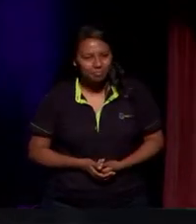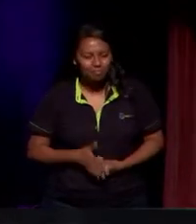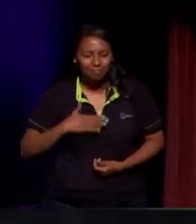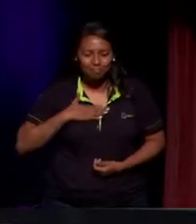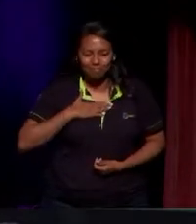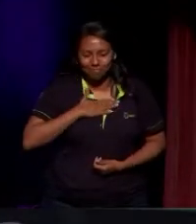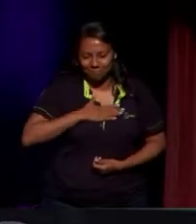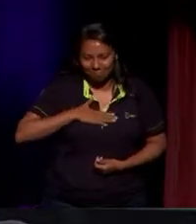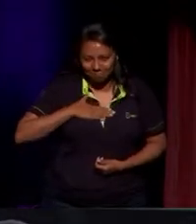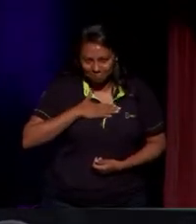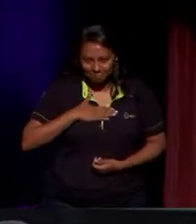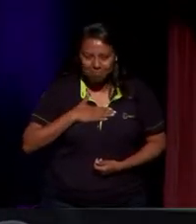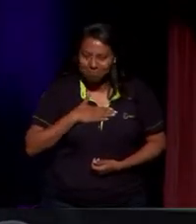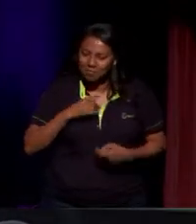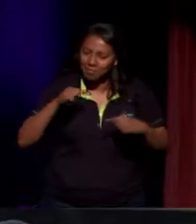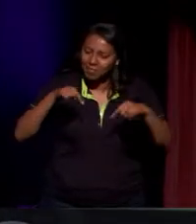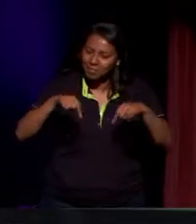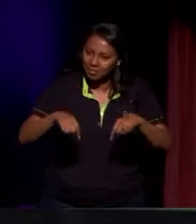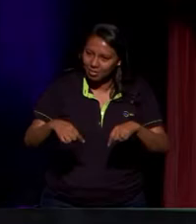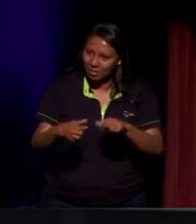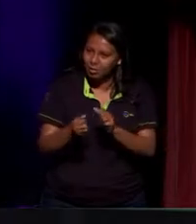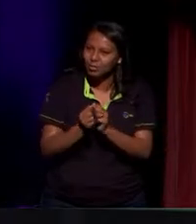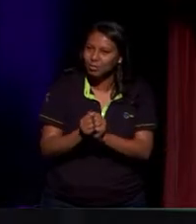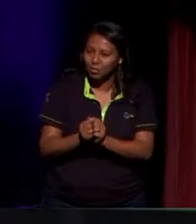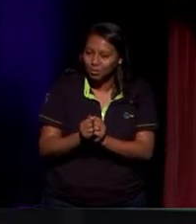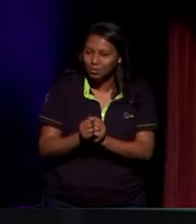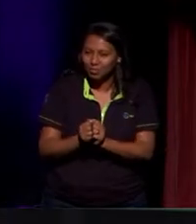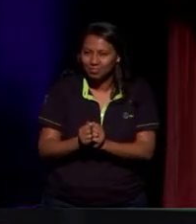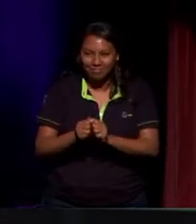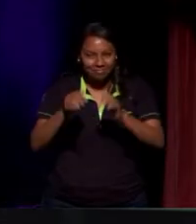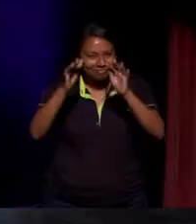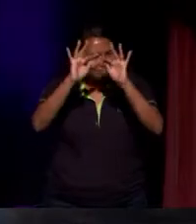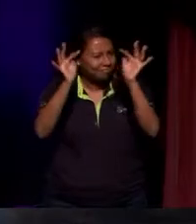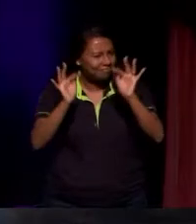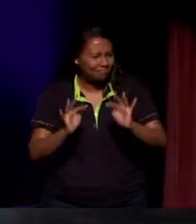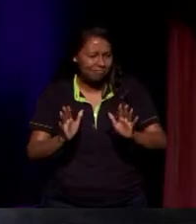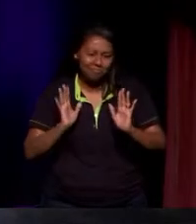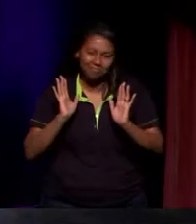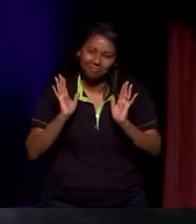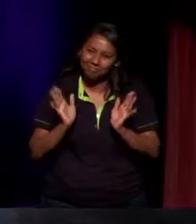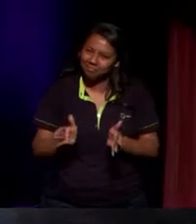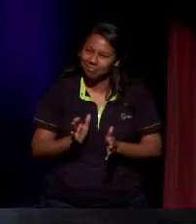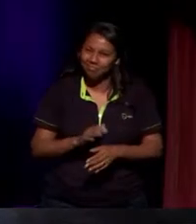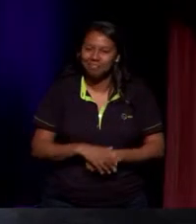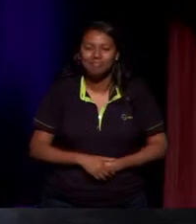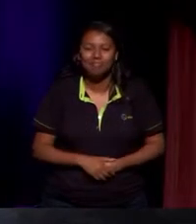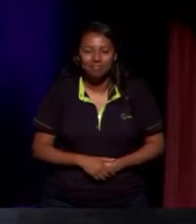Just to be here, I think we've won the day, the week and practically all year round.